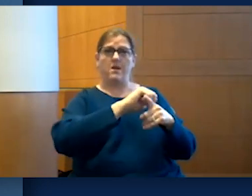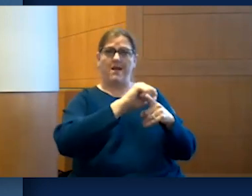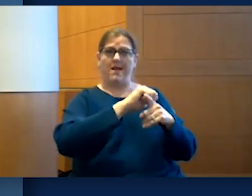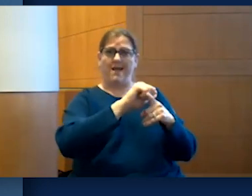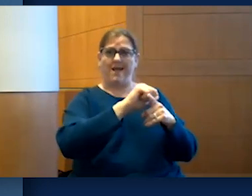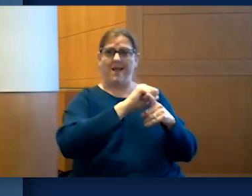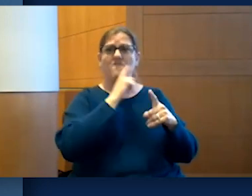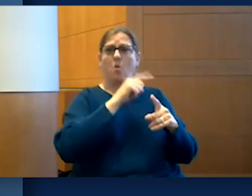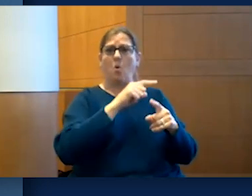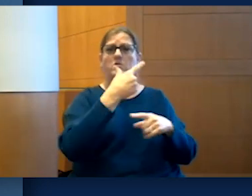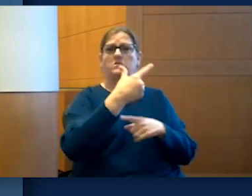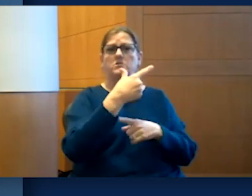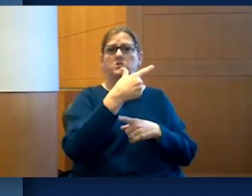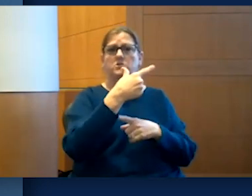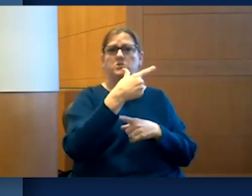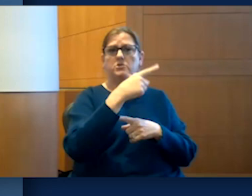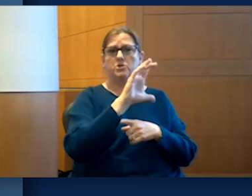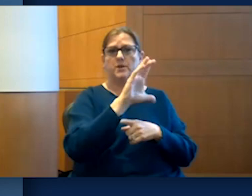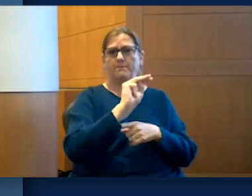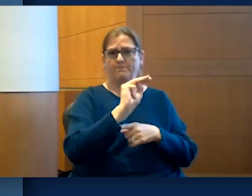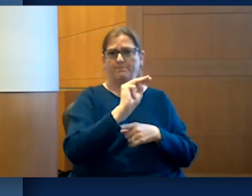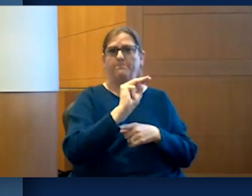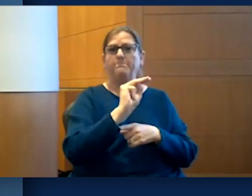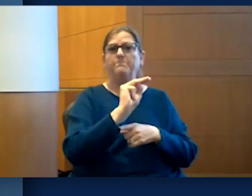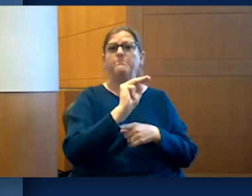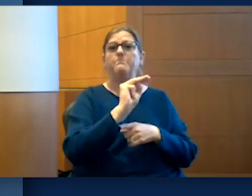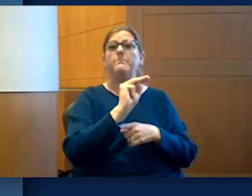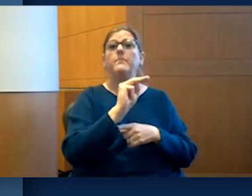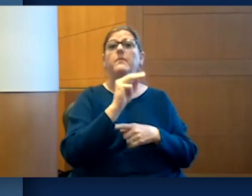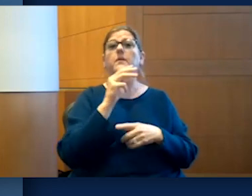And then there was a section for two weeks that the patients were having the CGM scanning, but that was monitored by the research staff, and the feedback wasn't given yet to the participants, and then the participants did daily diaries.